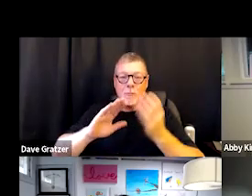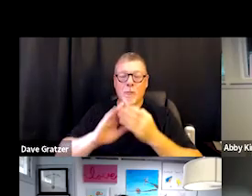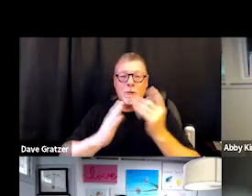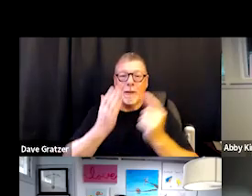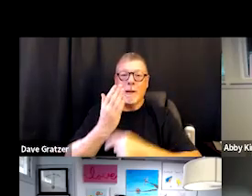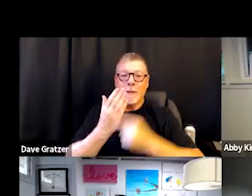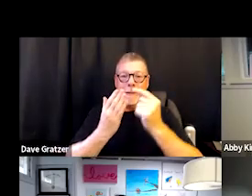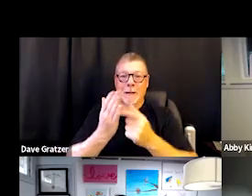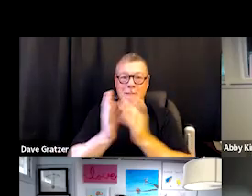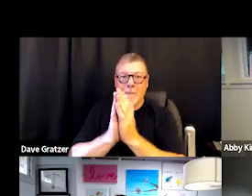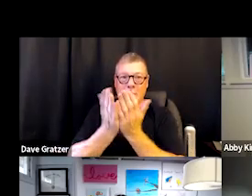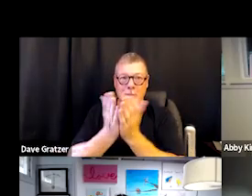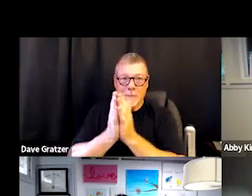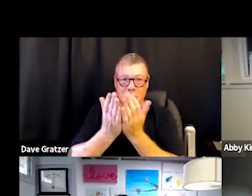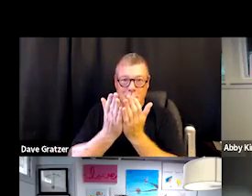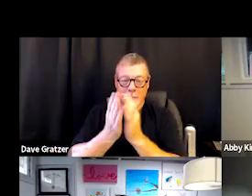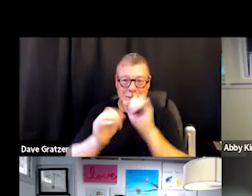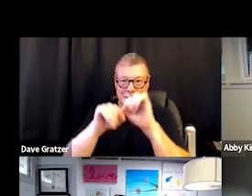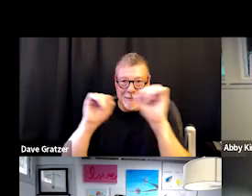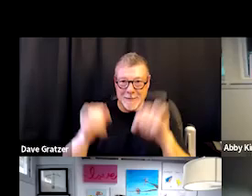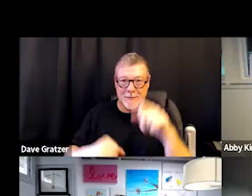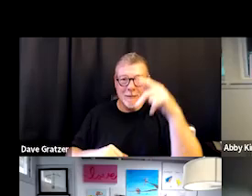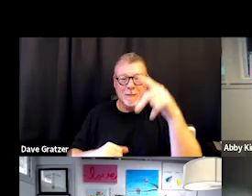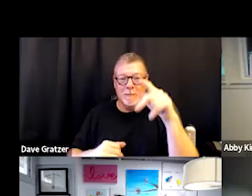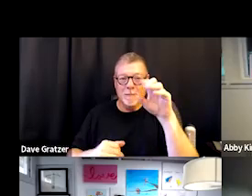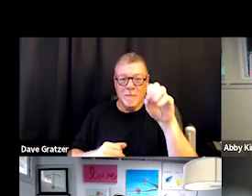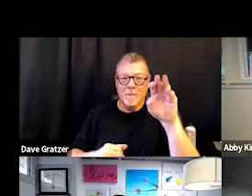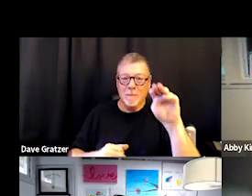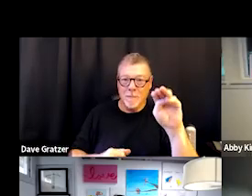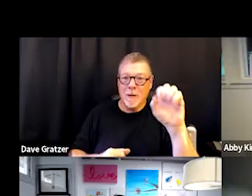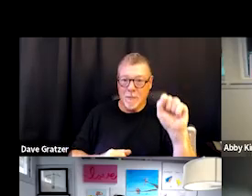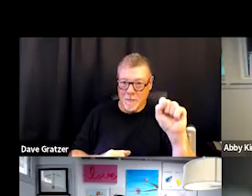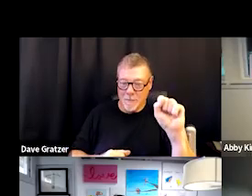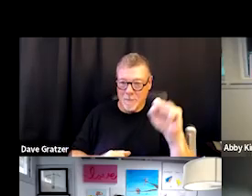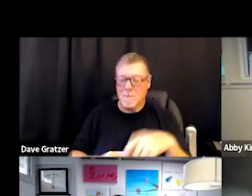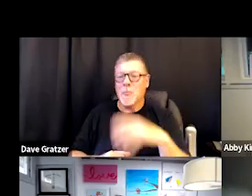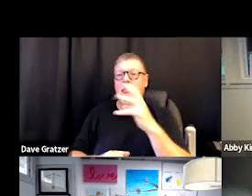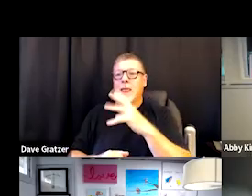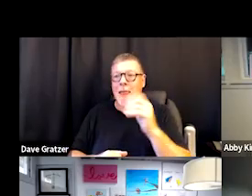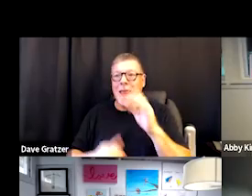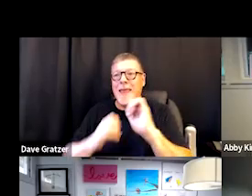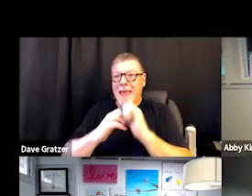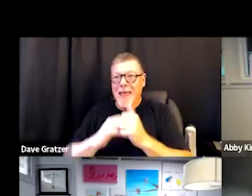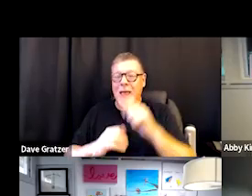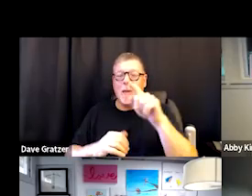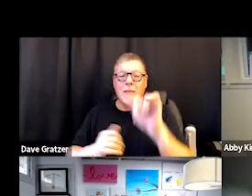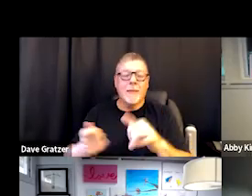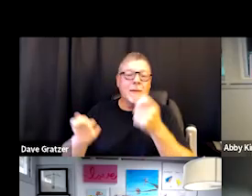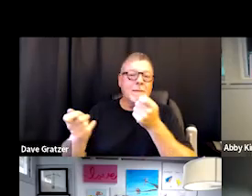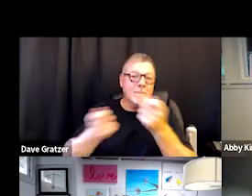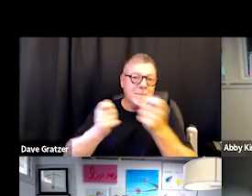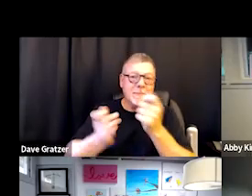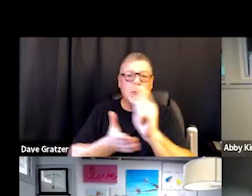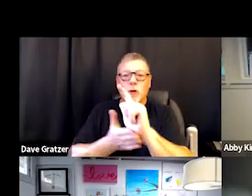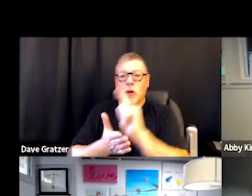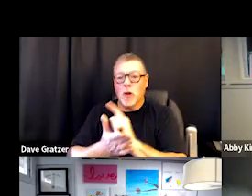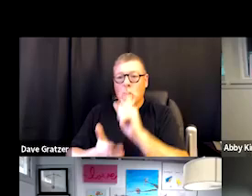and it provides how things, what facilitating the laws look like according